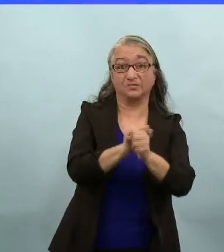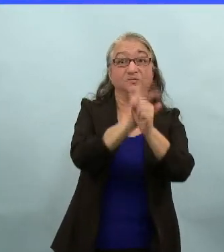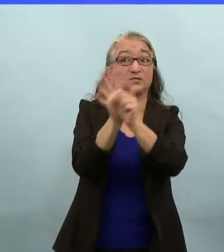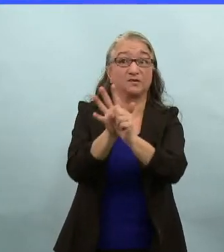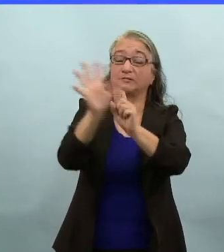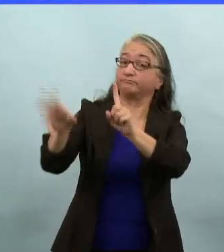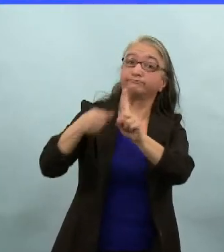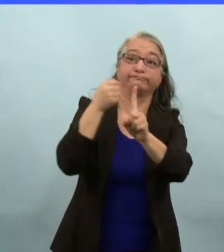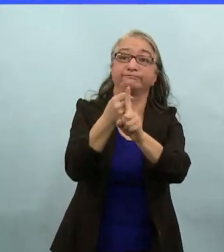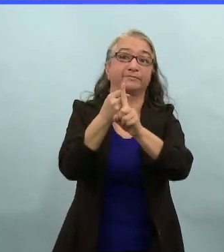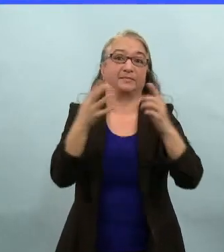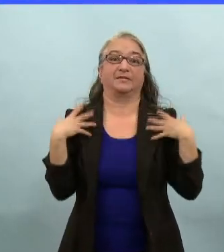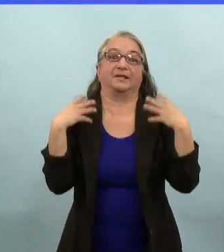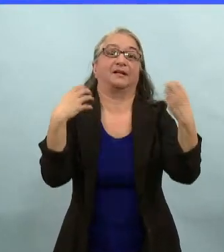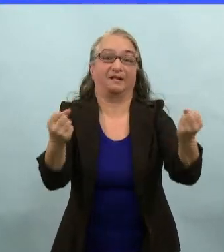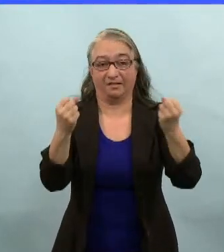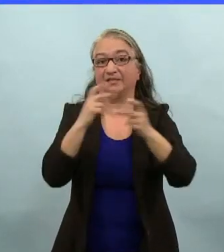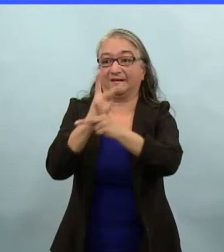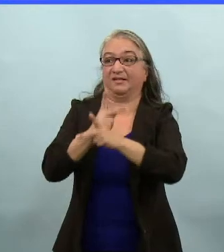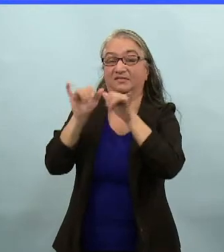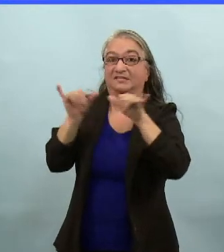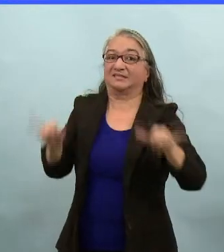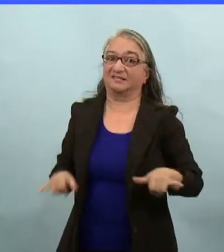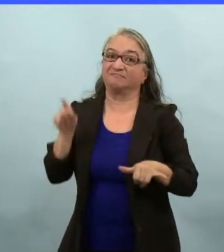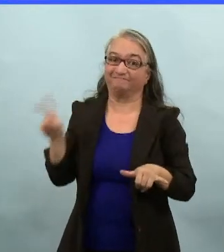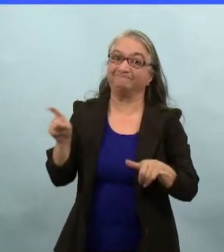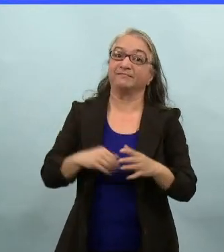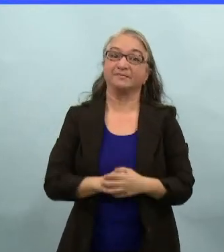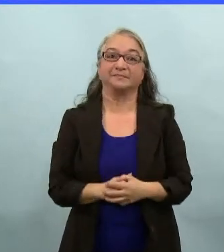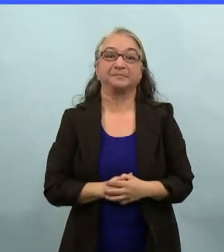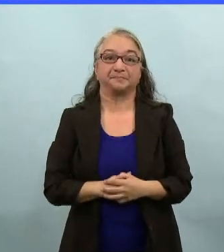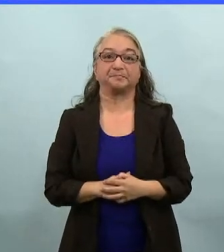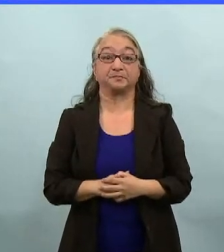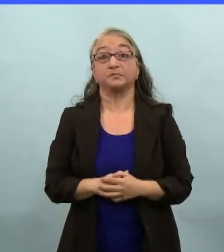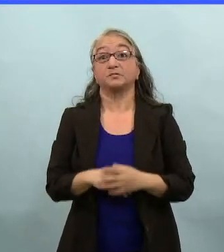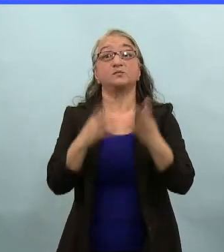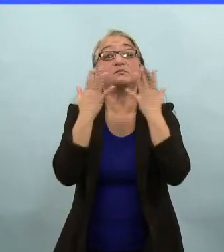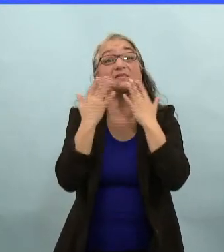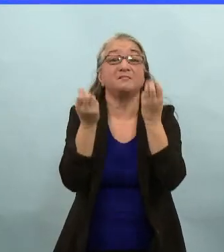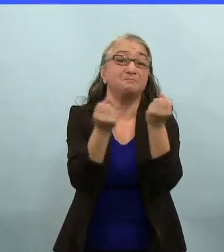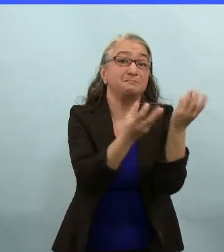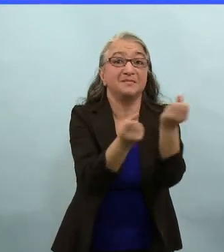appreciation for the incredible dedication and hard work of our team of health care workers